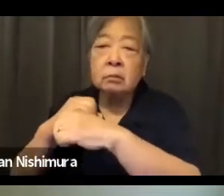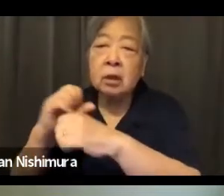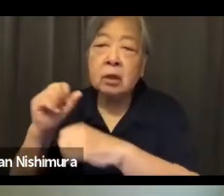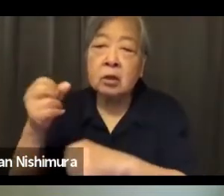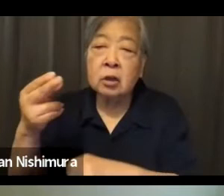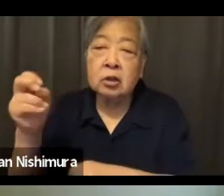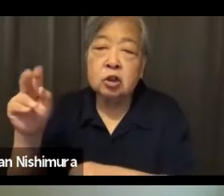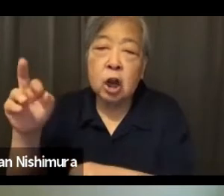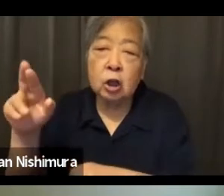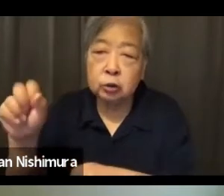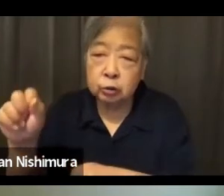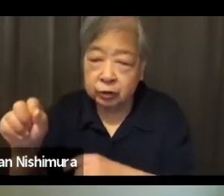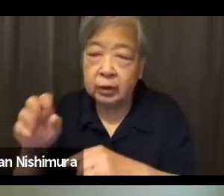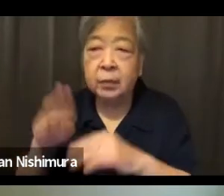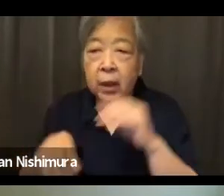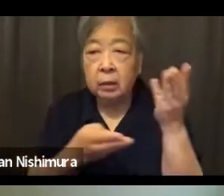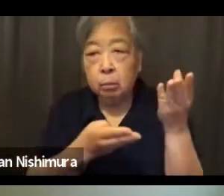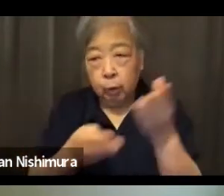Hey, Sue, this is Monica.